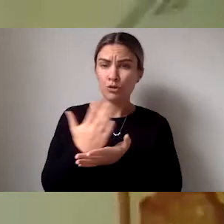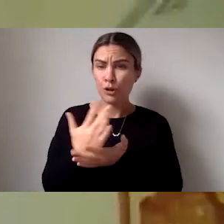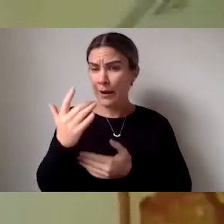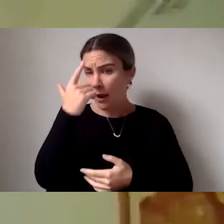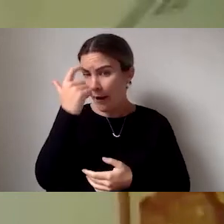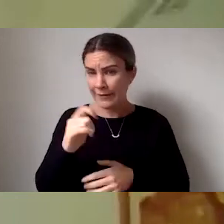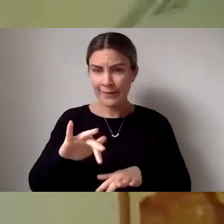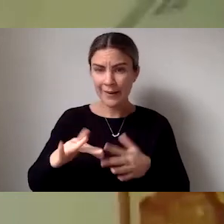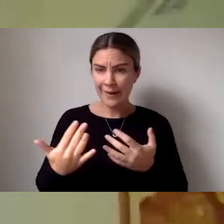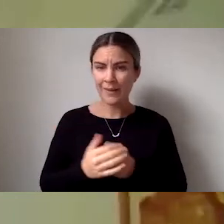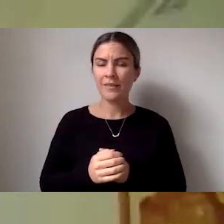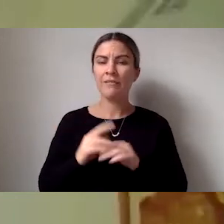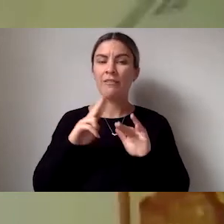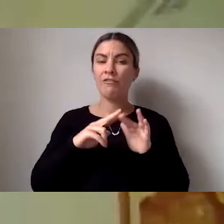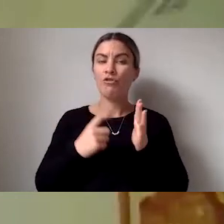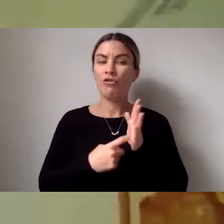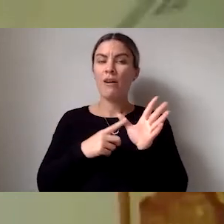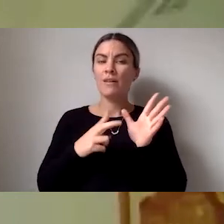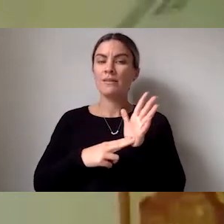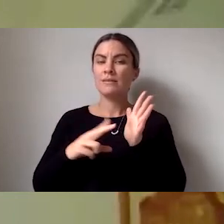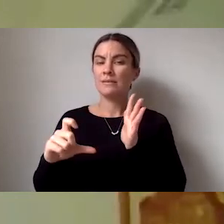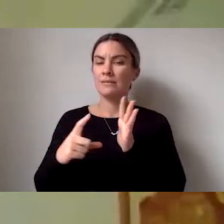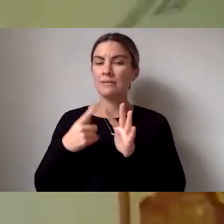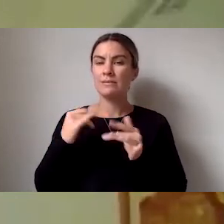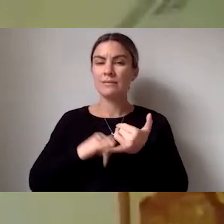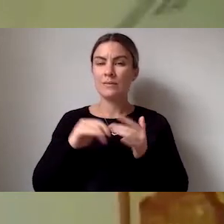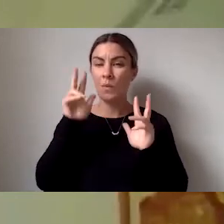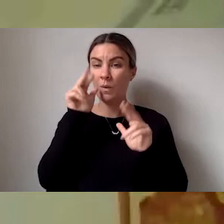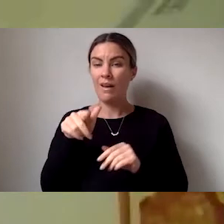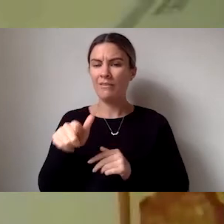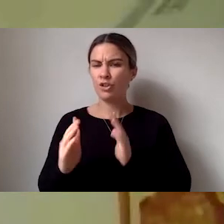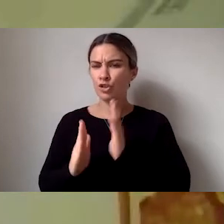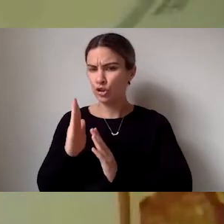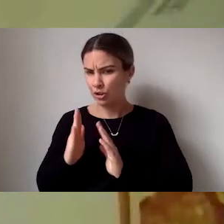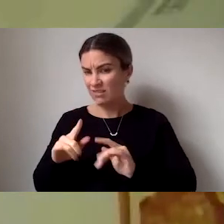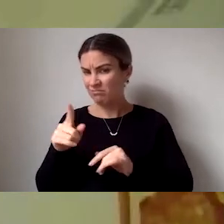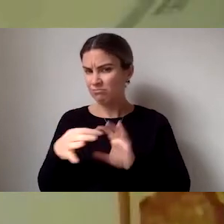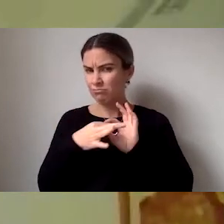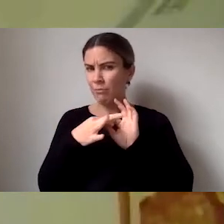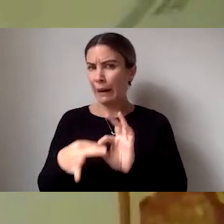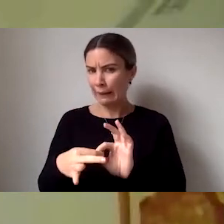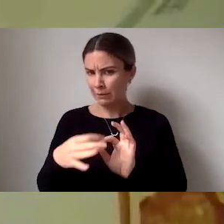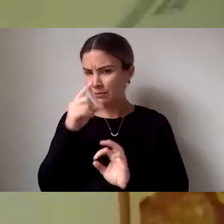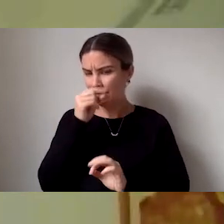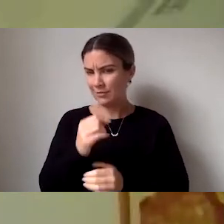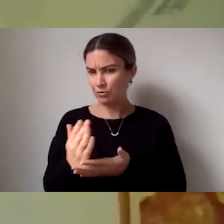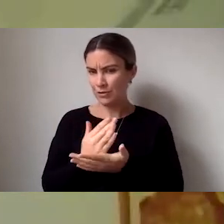after the chat and will share relevant links with you as we go through the session. We will be running a Q&A with Vincent at the